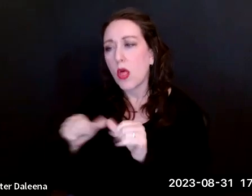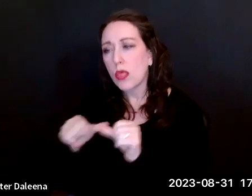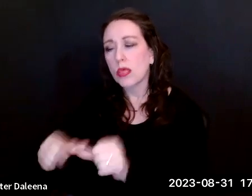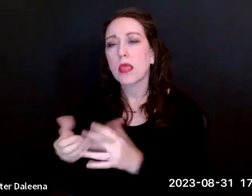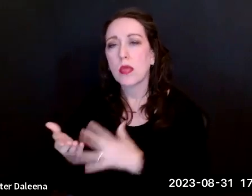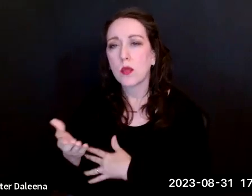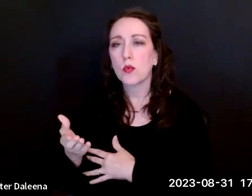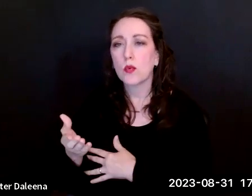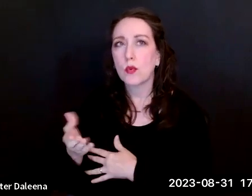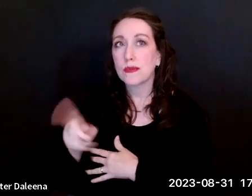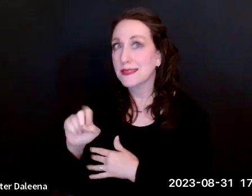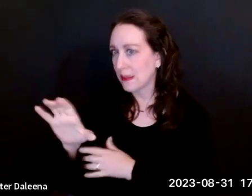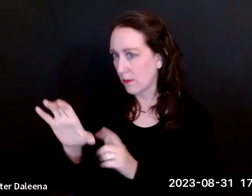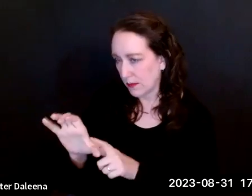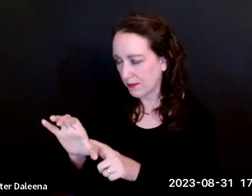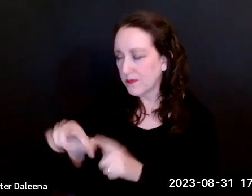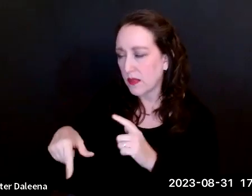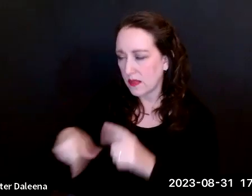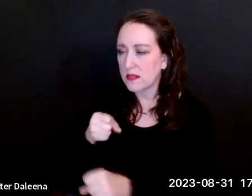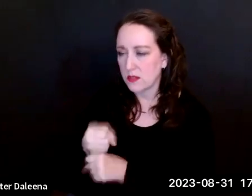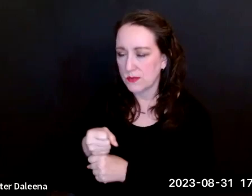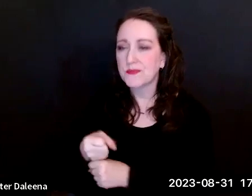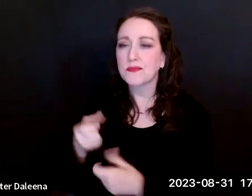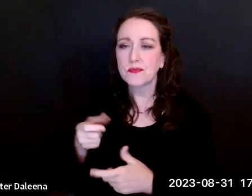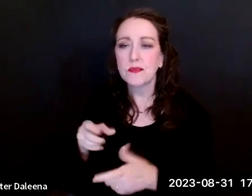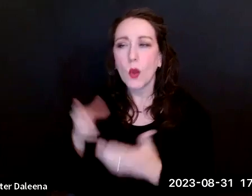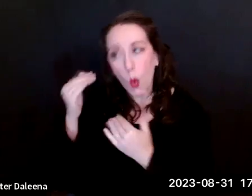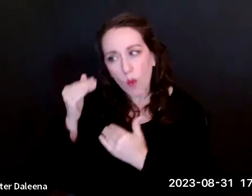sorry at least through December of this year and we're hoping that we're going to be able to apply